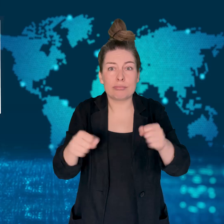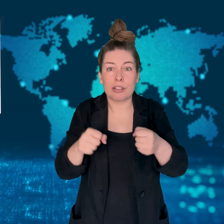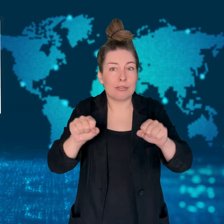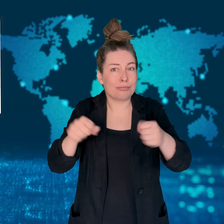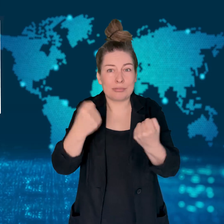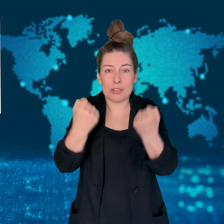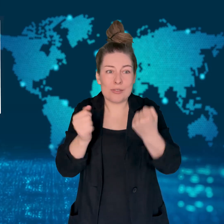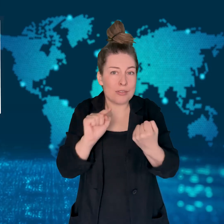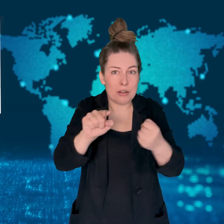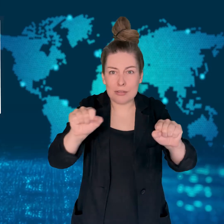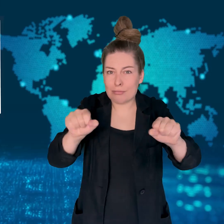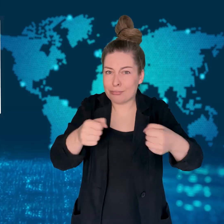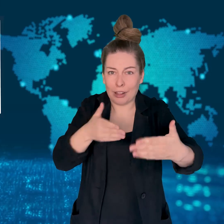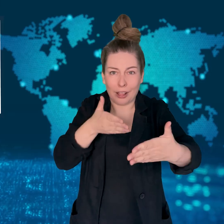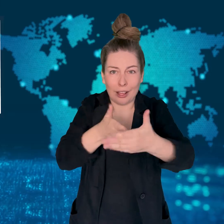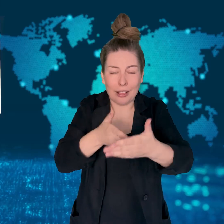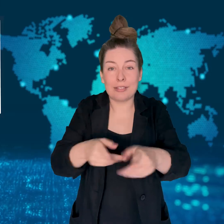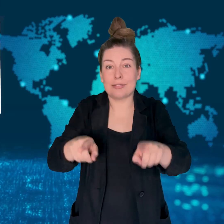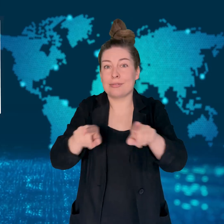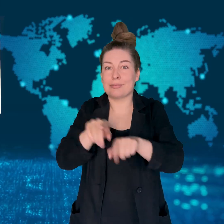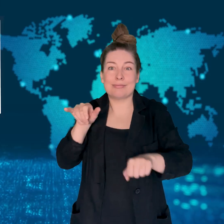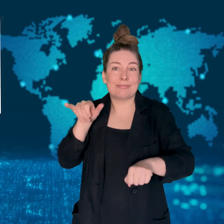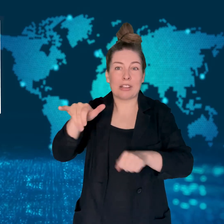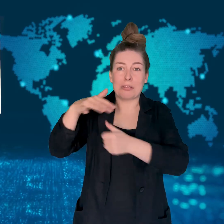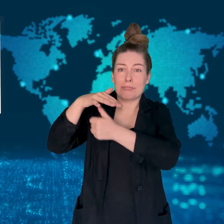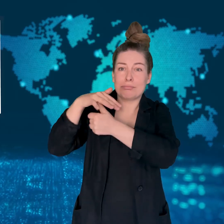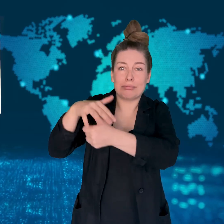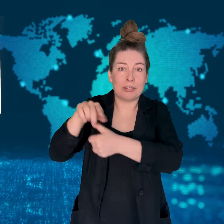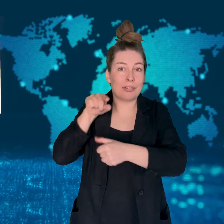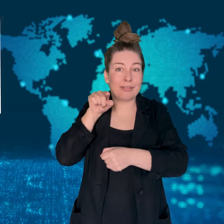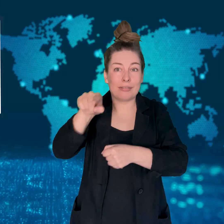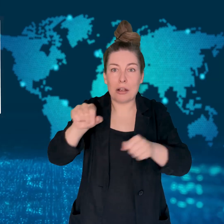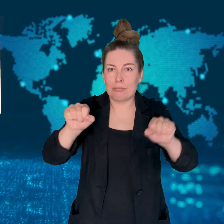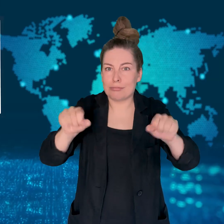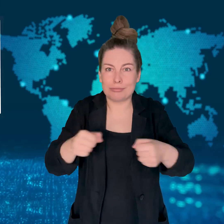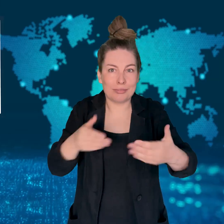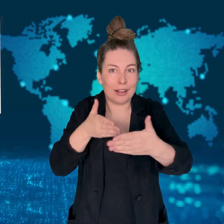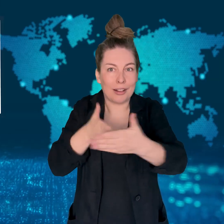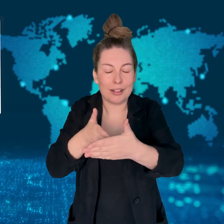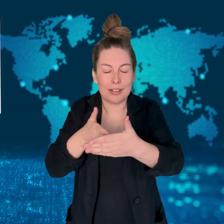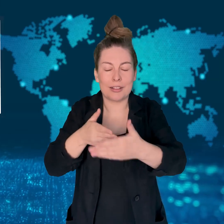The country has a poor road network and some areas are unreachable by land or air.